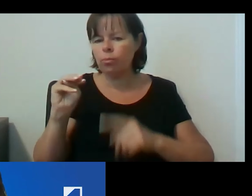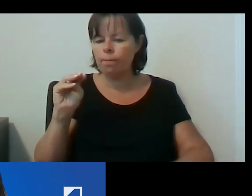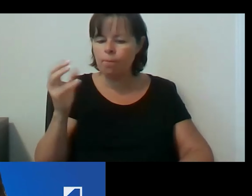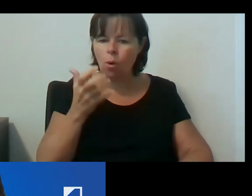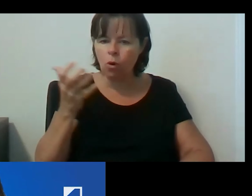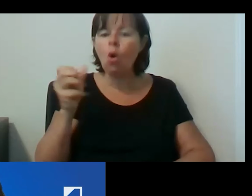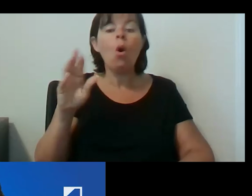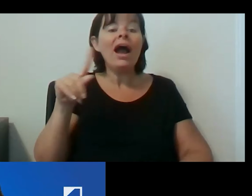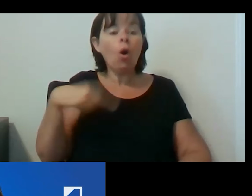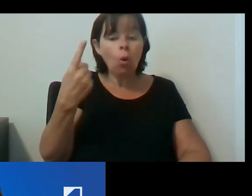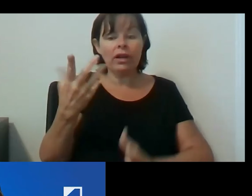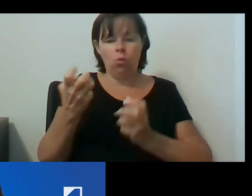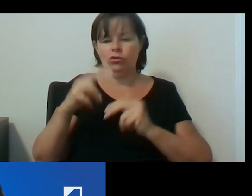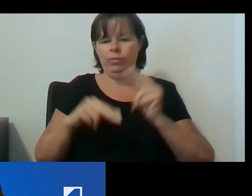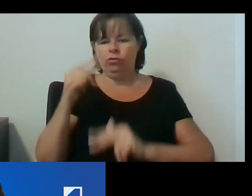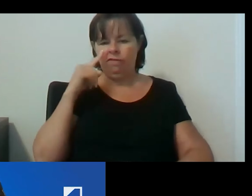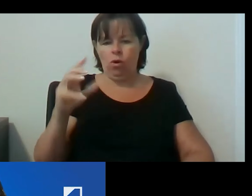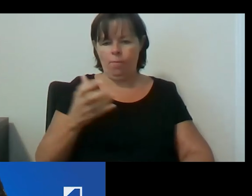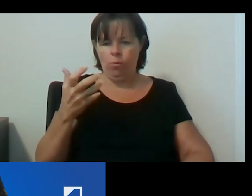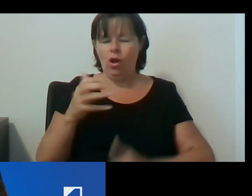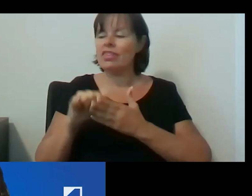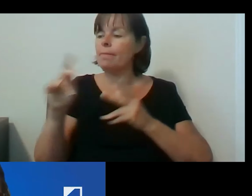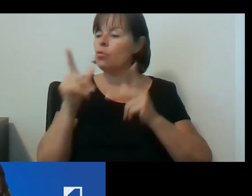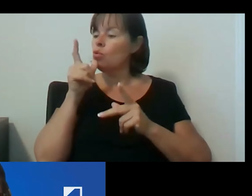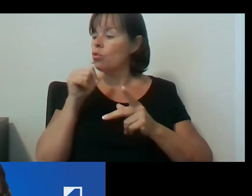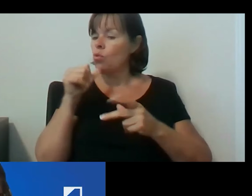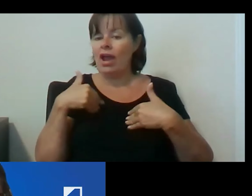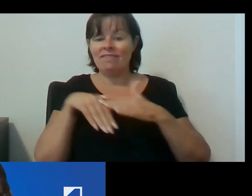and then people that don't have access to the internet that have to use the library can't